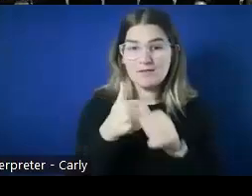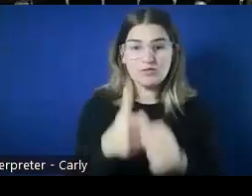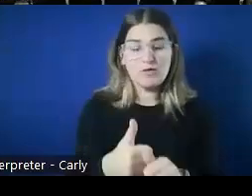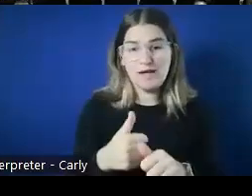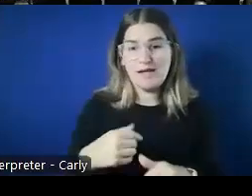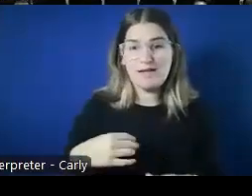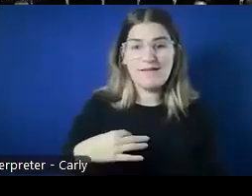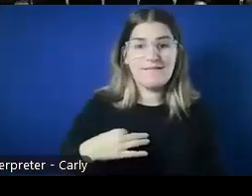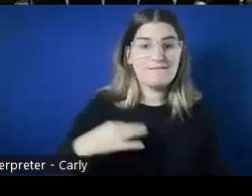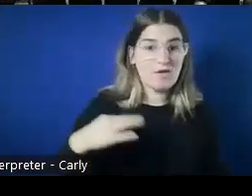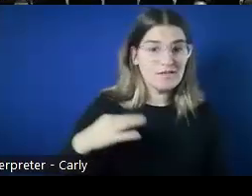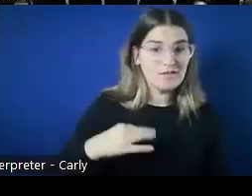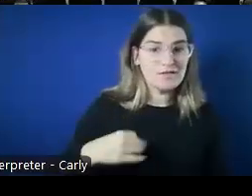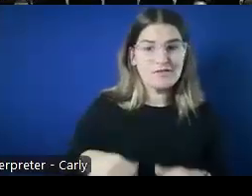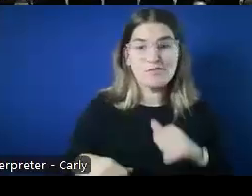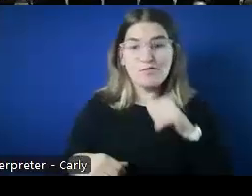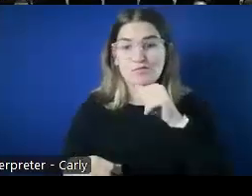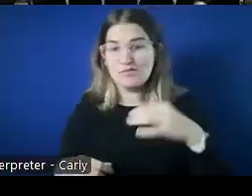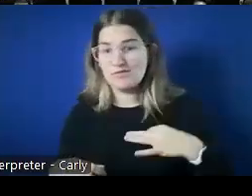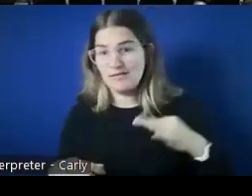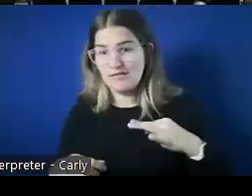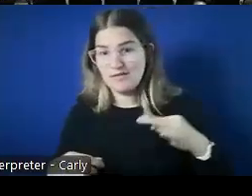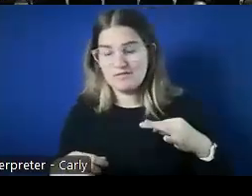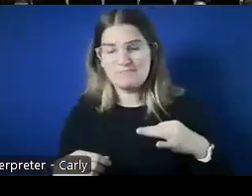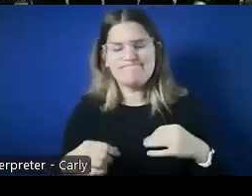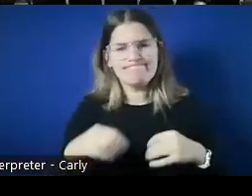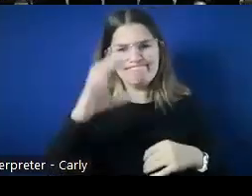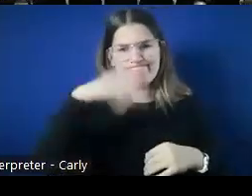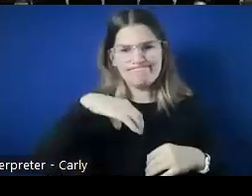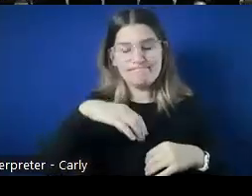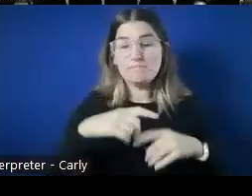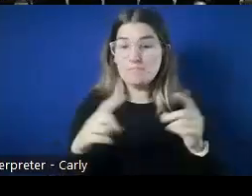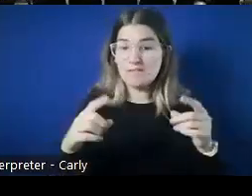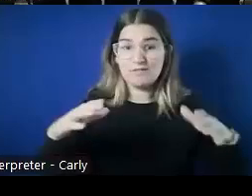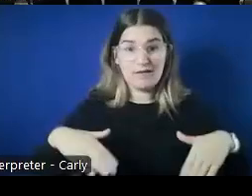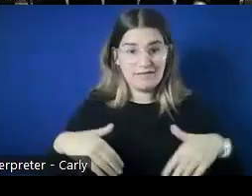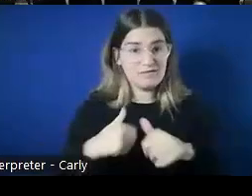non-voluntary presentations which is bizarre but right now that's still true I hope within the